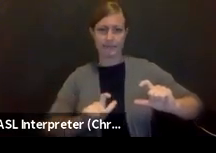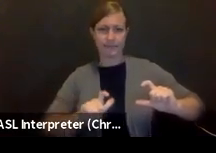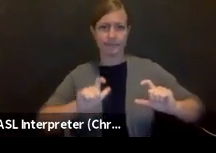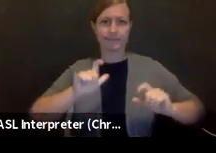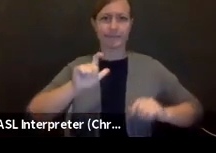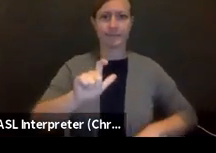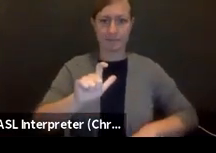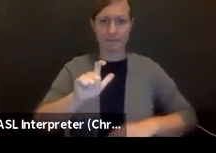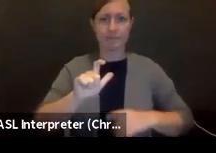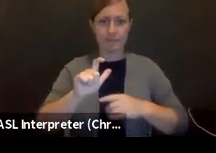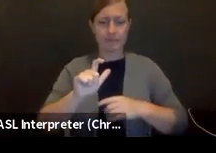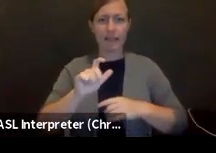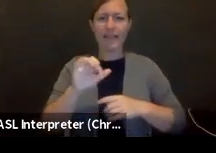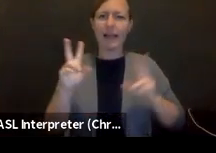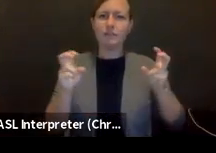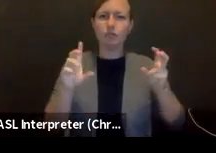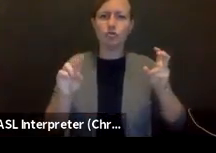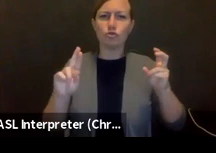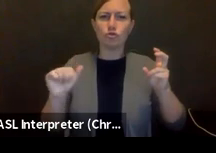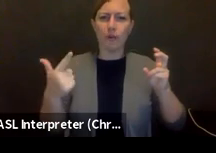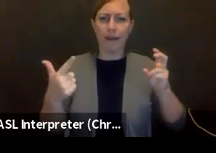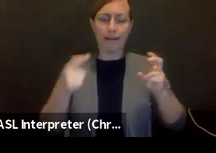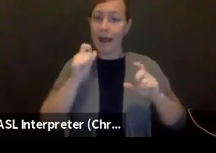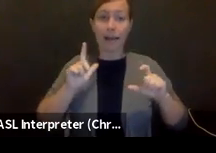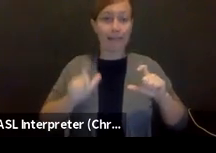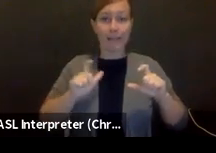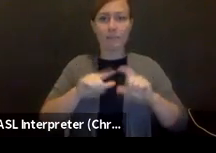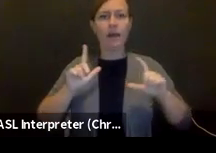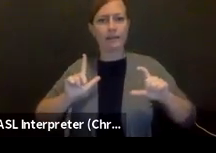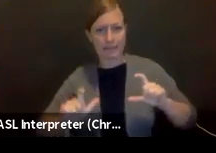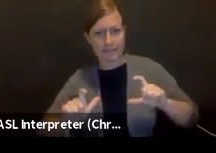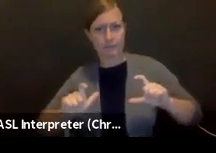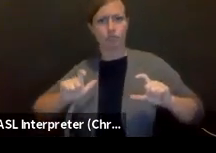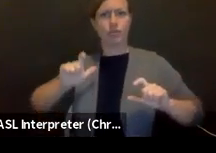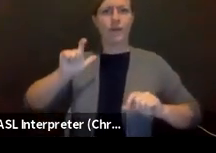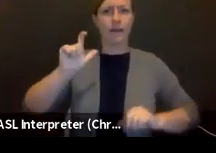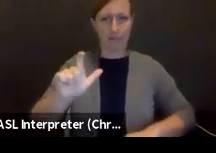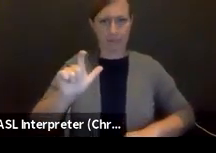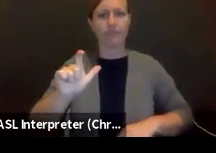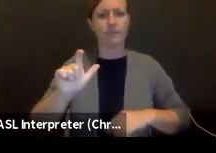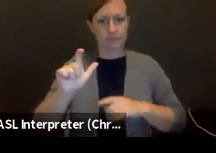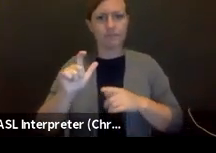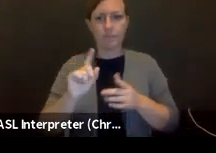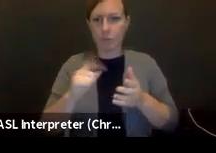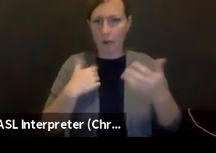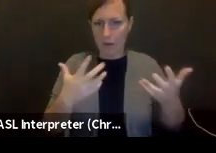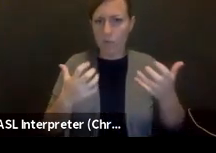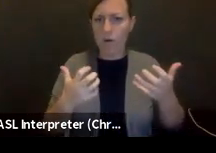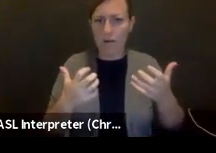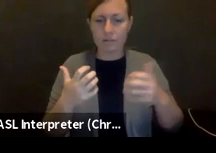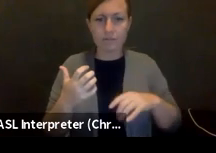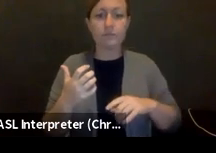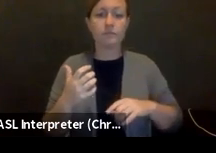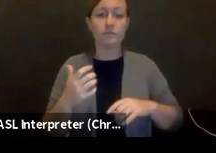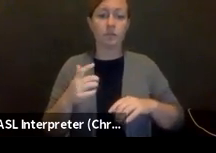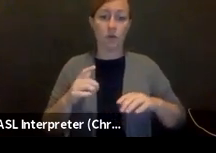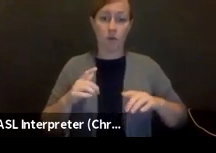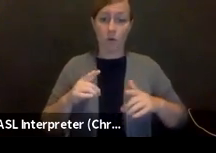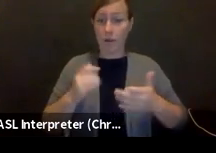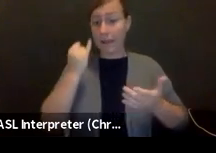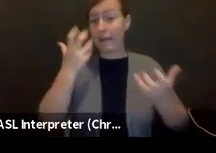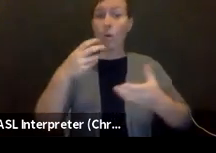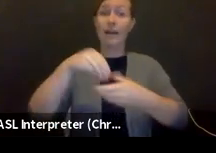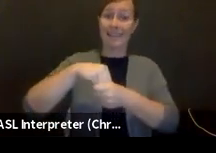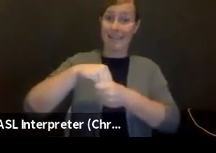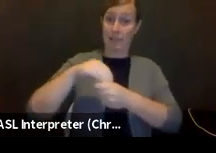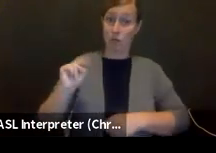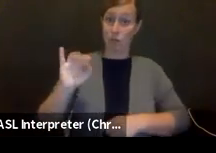ESD 189 - Amy Colburn: This assignment to anywhere else within my file structure. So if I decide that I really wanted that within unit one I can drag it up into